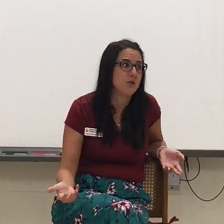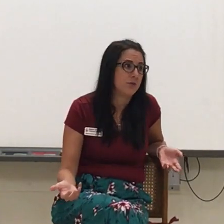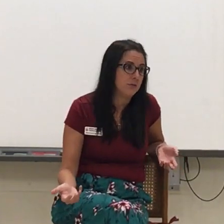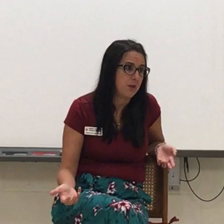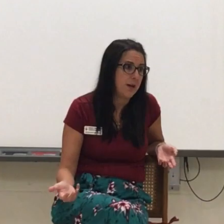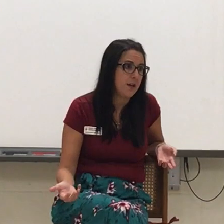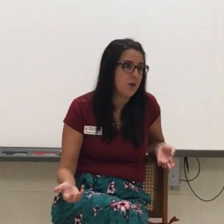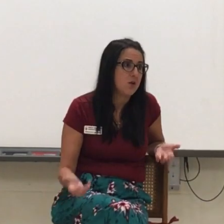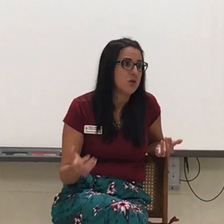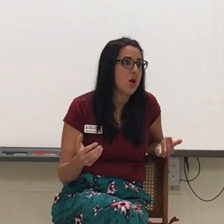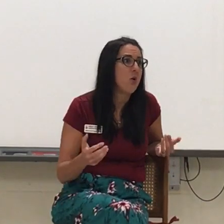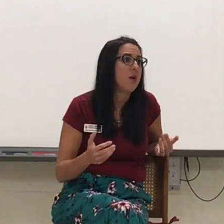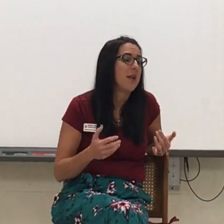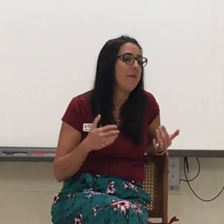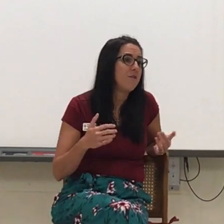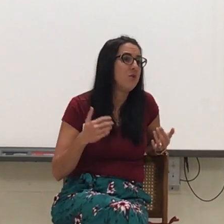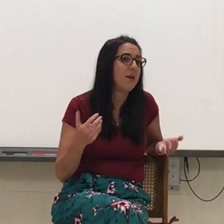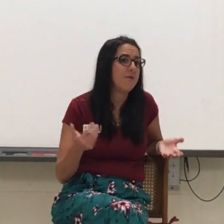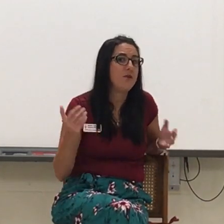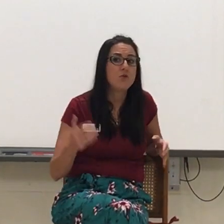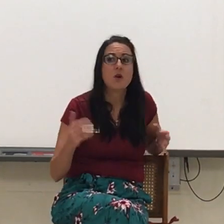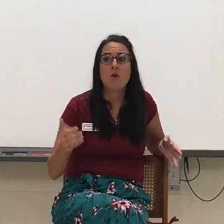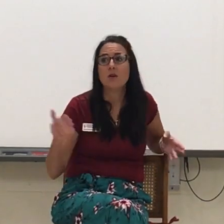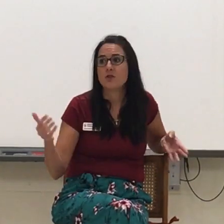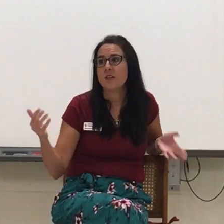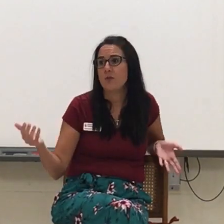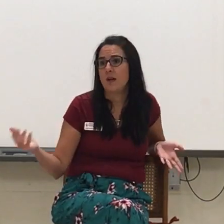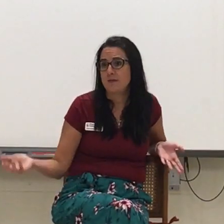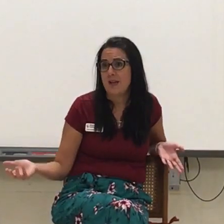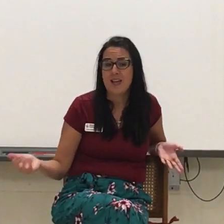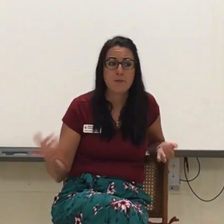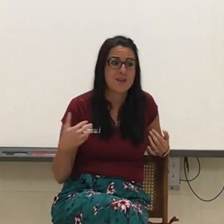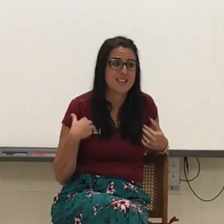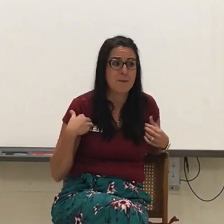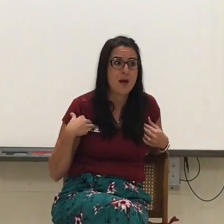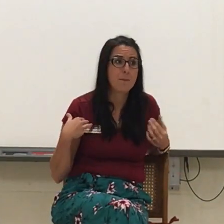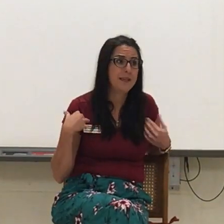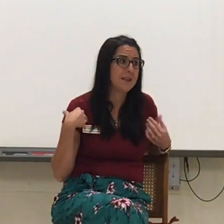right so if you if you don't understand what I'm saying because I'm not being